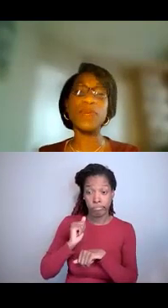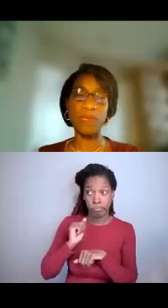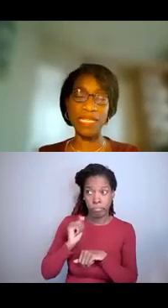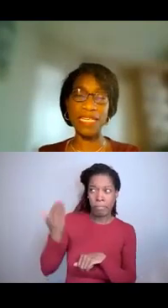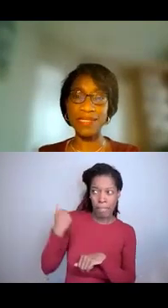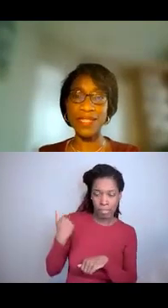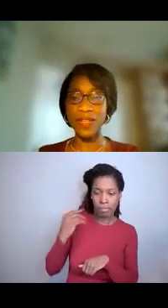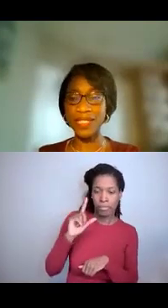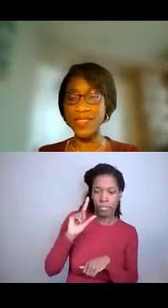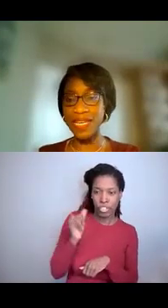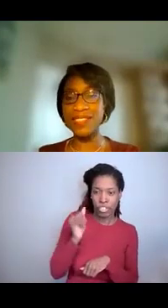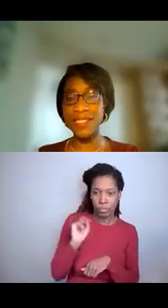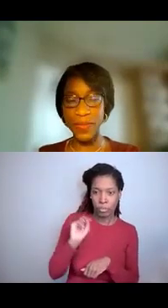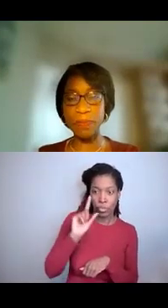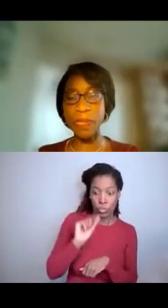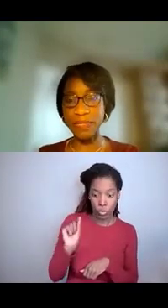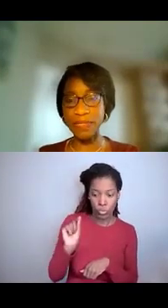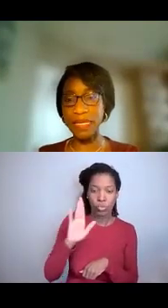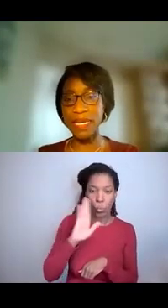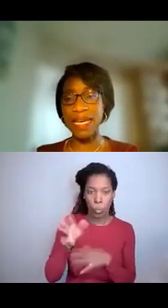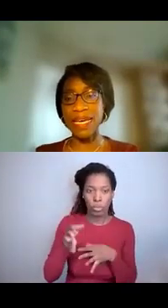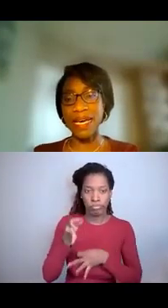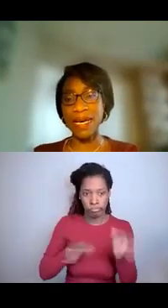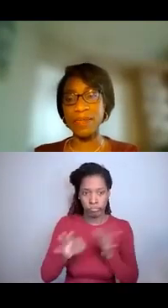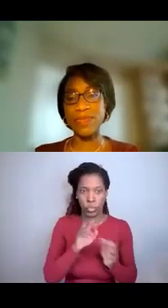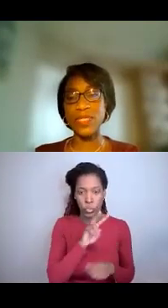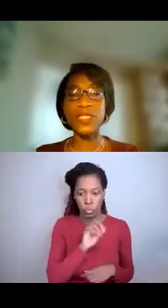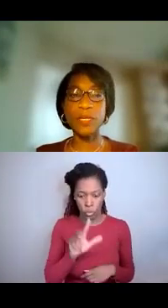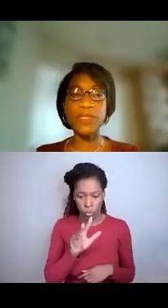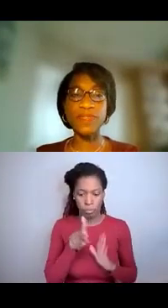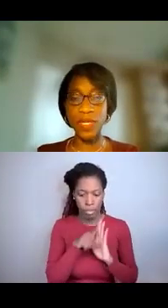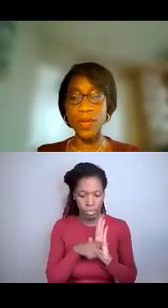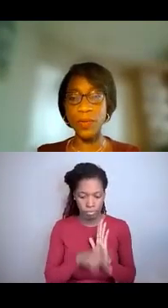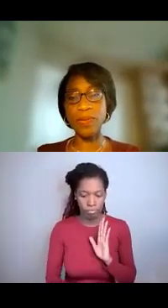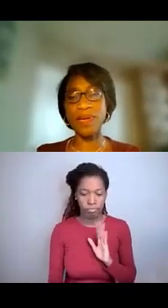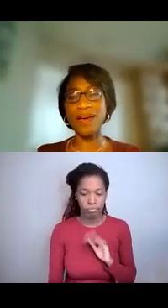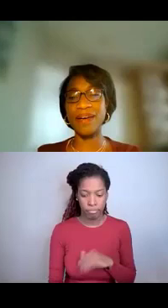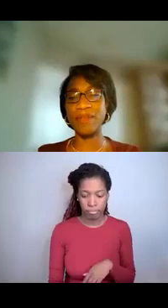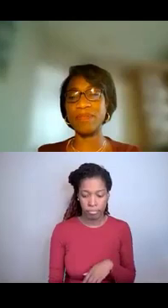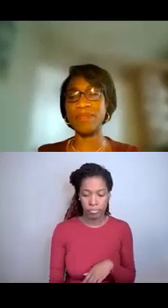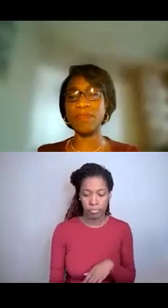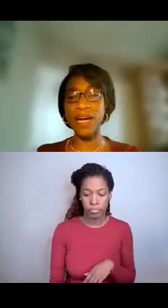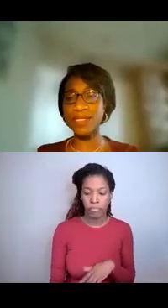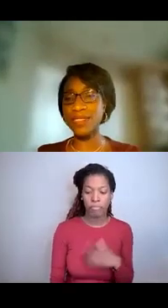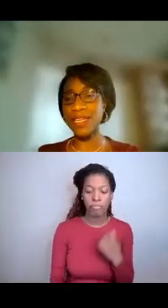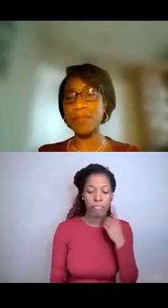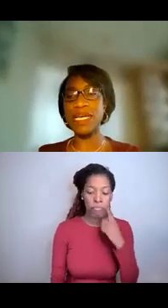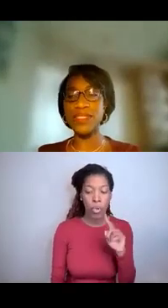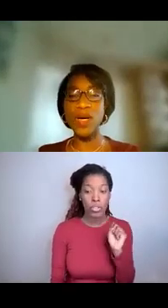it will replace the current 2003 policy. So in terms of scope, the policy applies